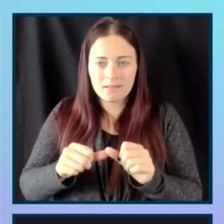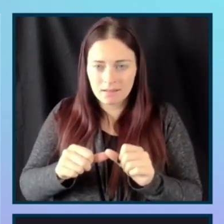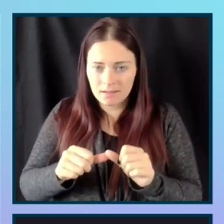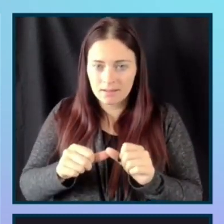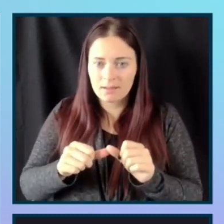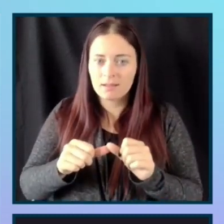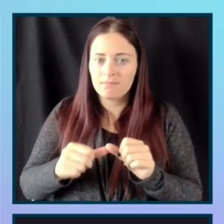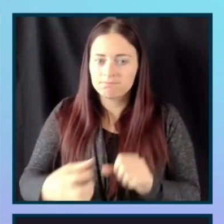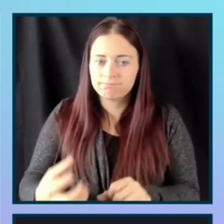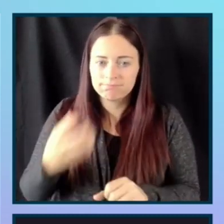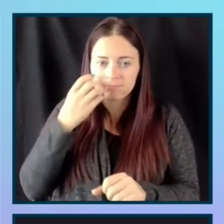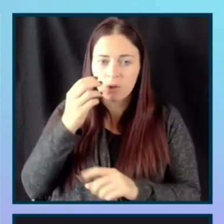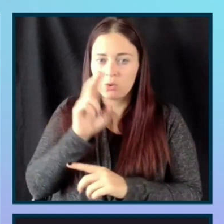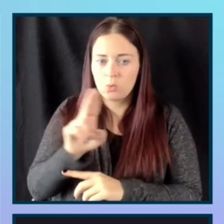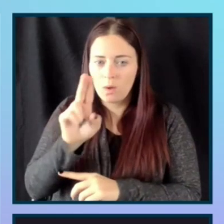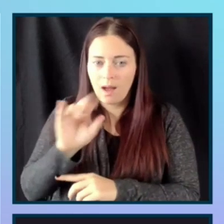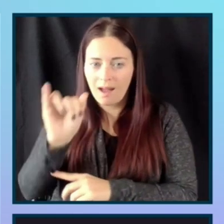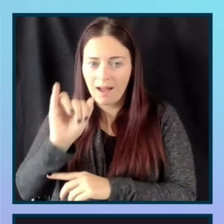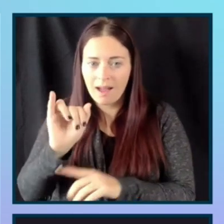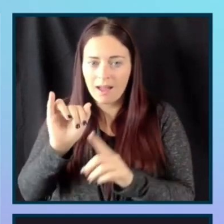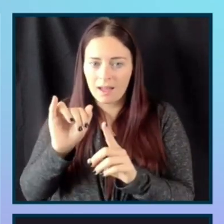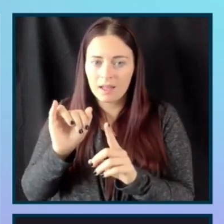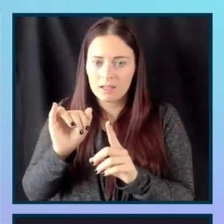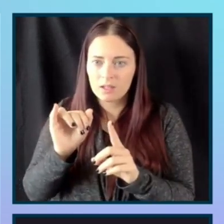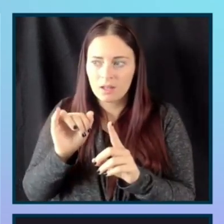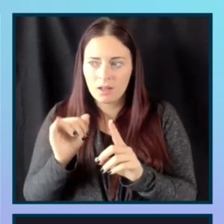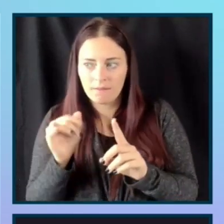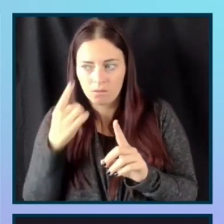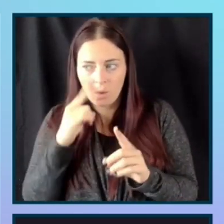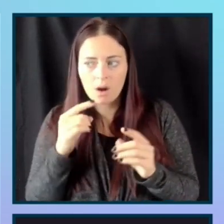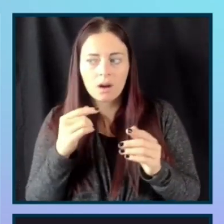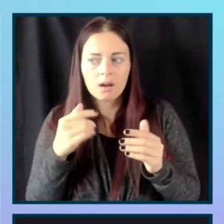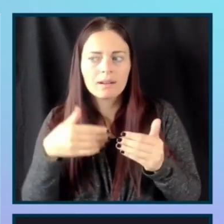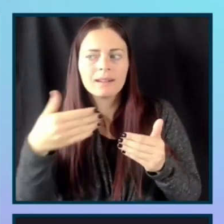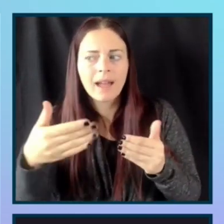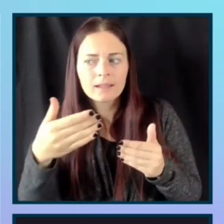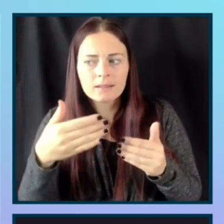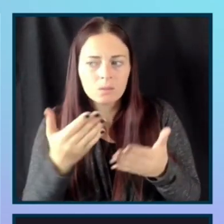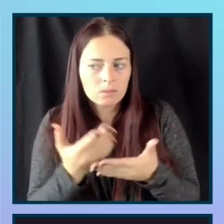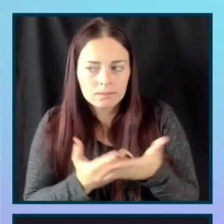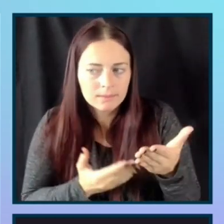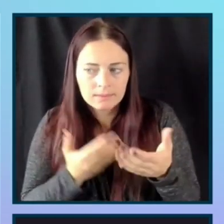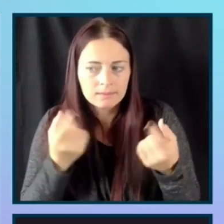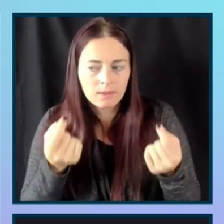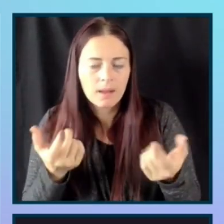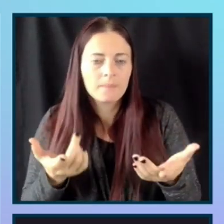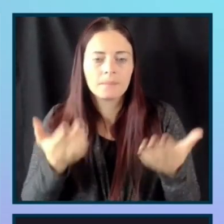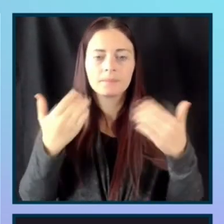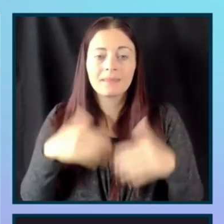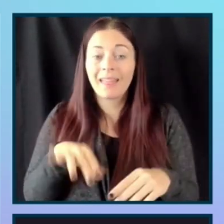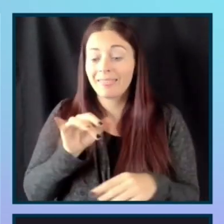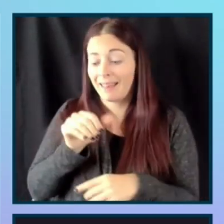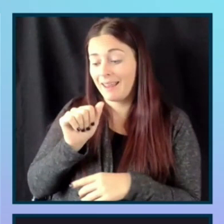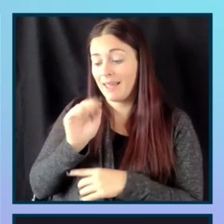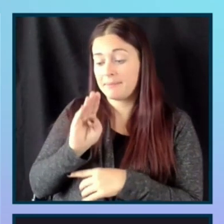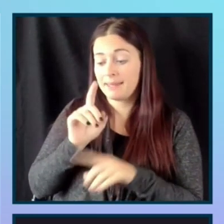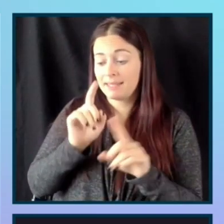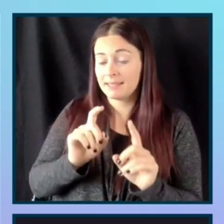to be able to expect what happens next, using a client side A/B test that changes something fundamentally important to their expectation